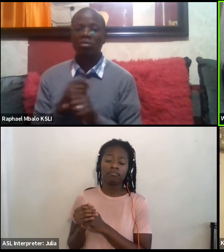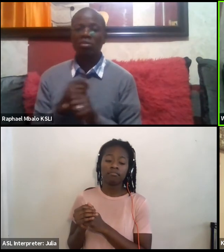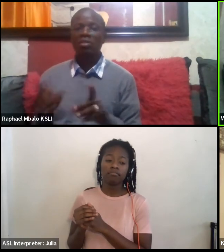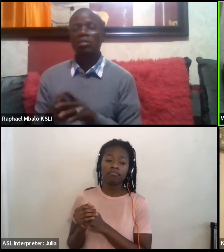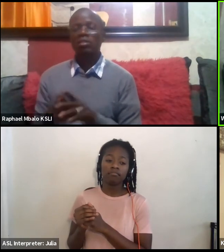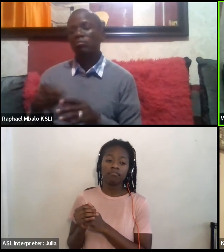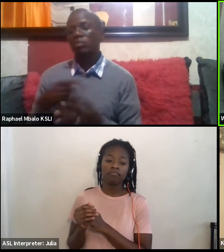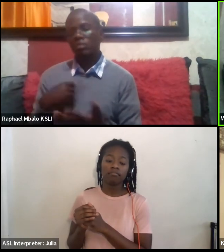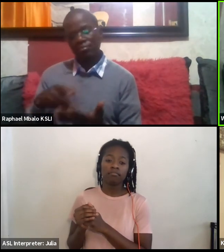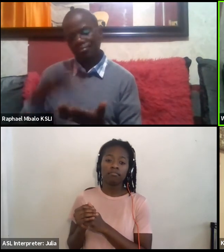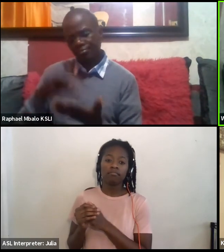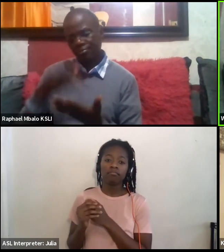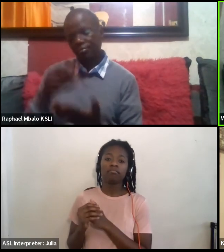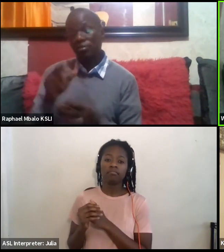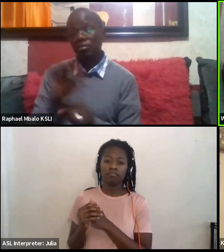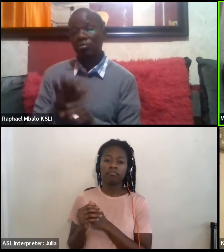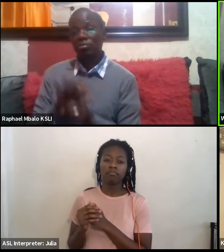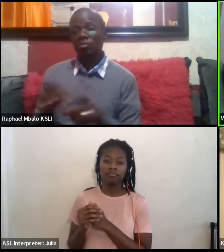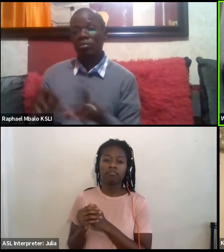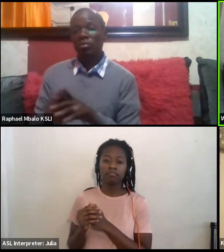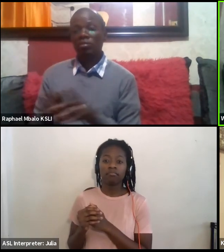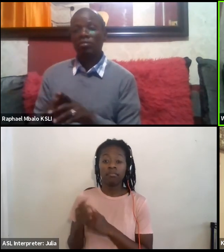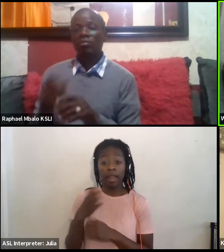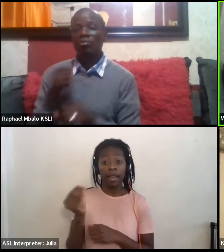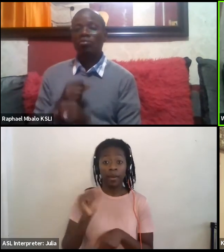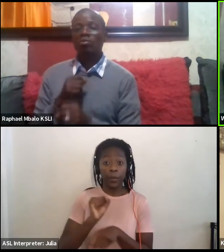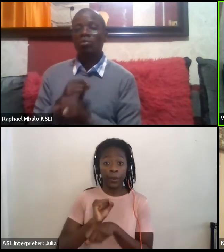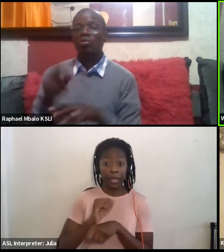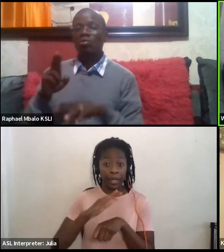working on myself as a human being,